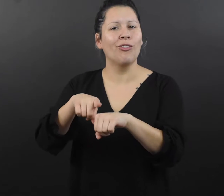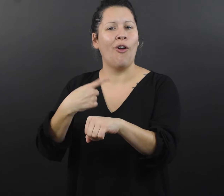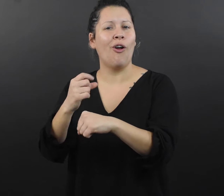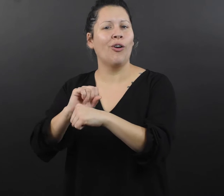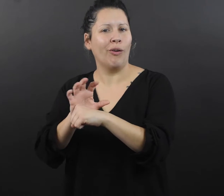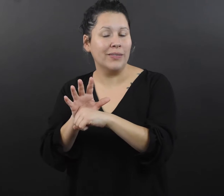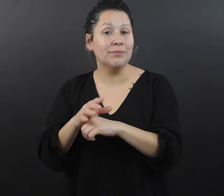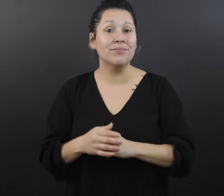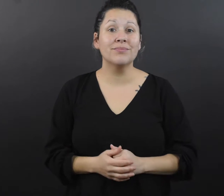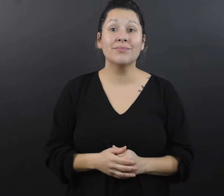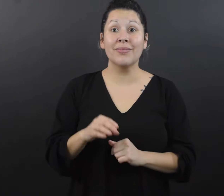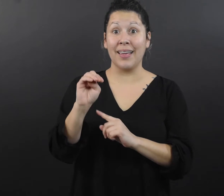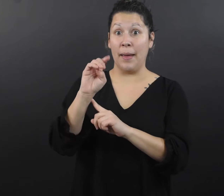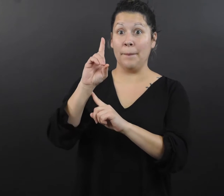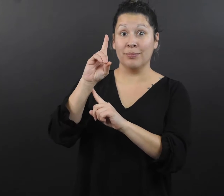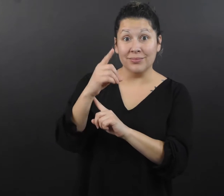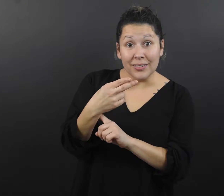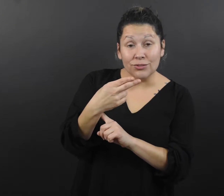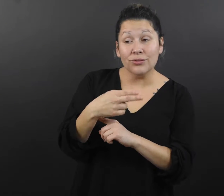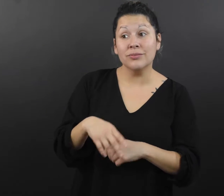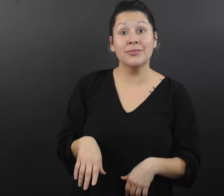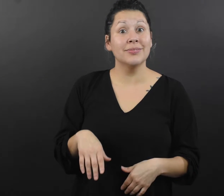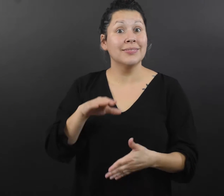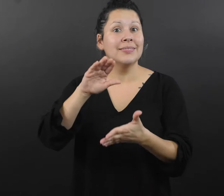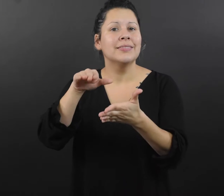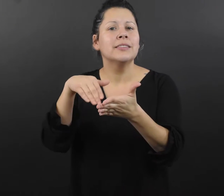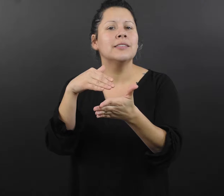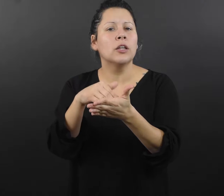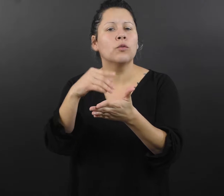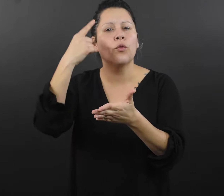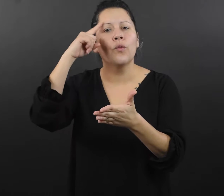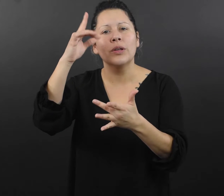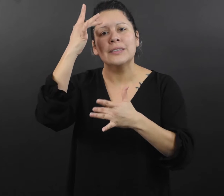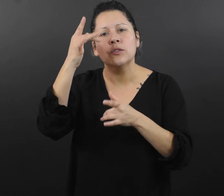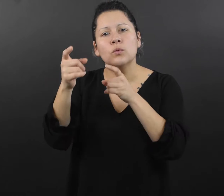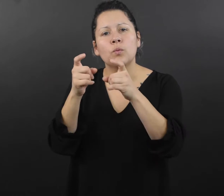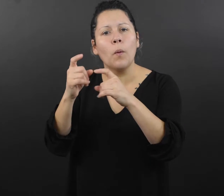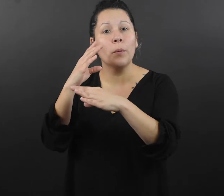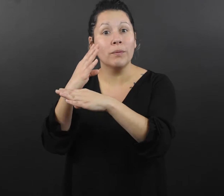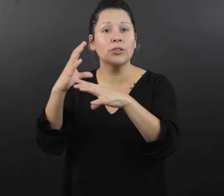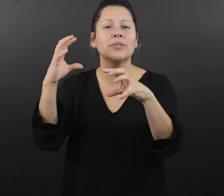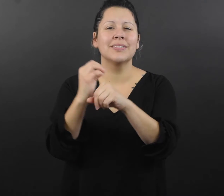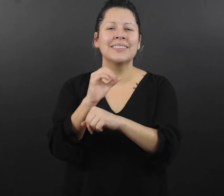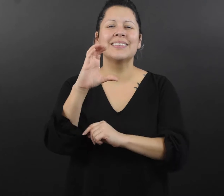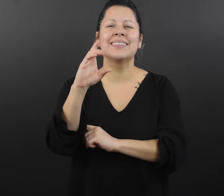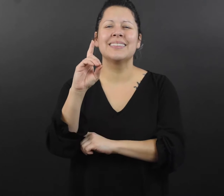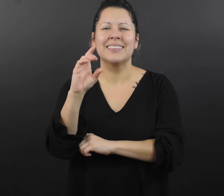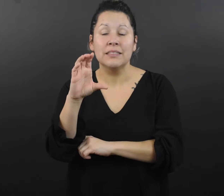the Centers for Disease Control and Prevention (CDC), and researchers around the world are